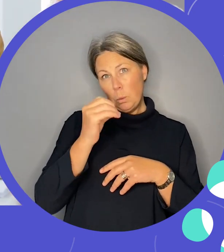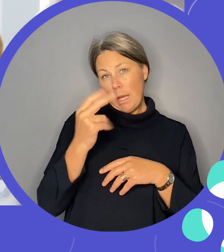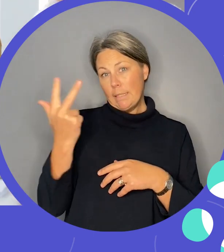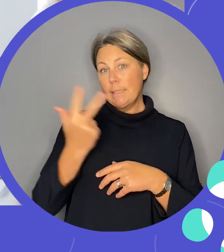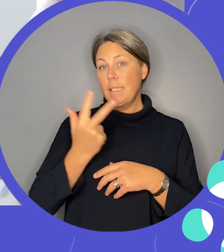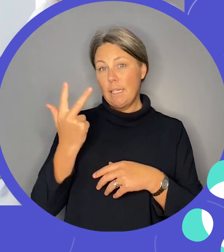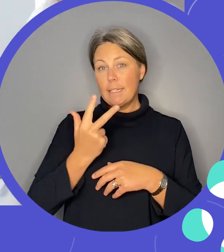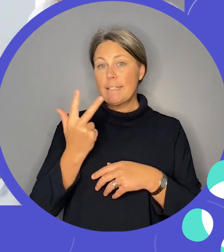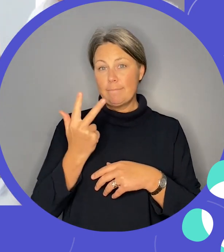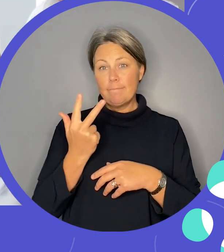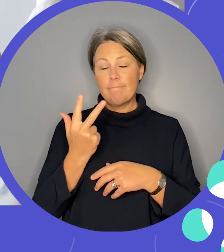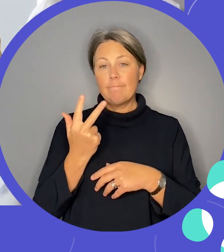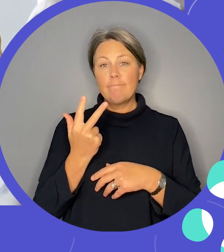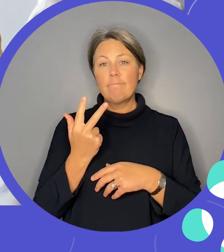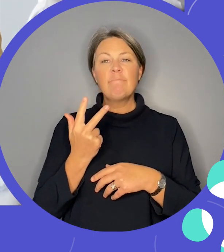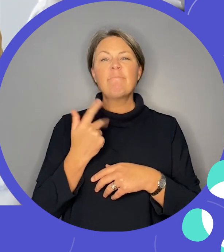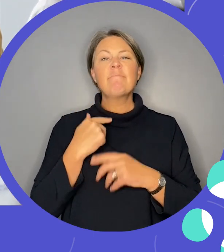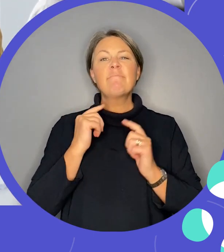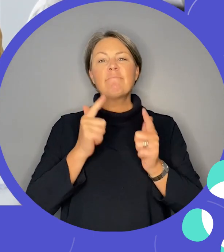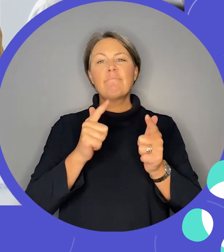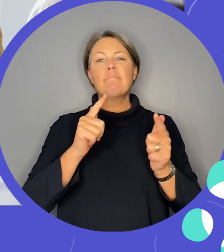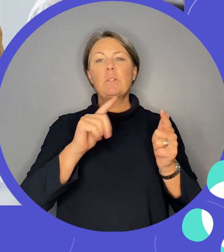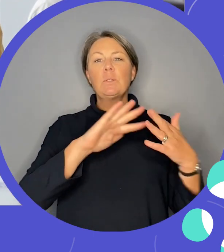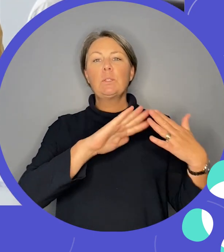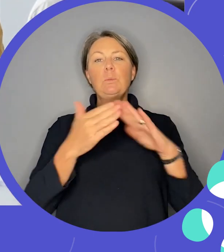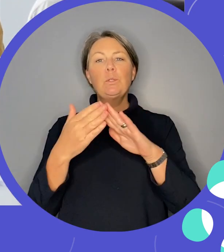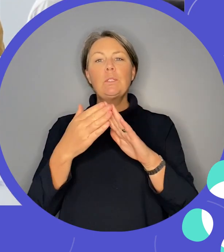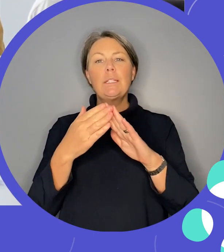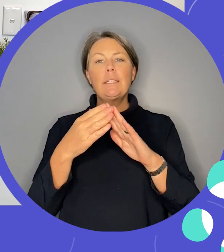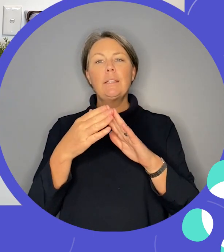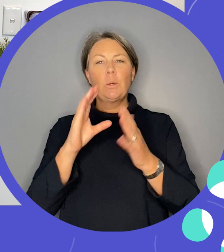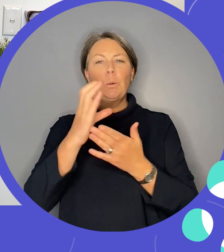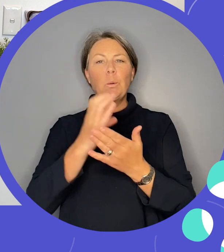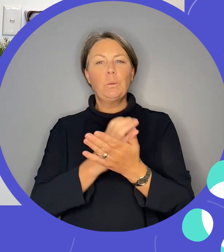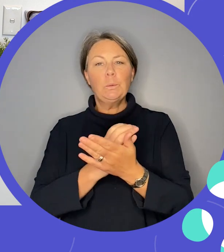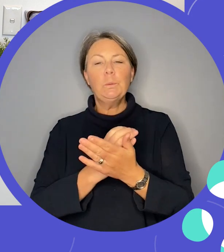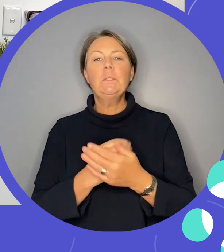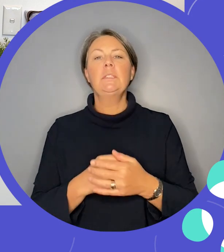I started with just the Community Classes and then of course COVID happened,